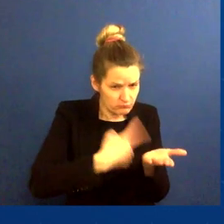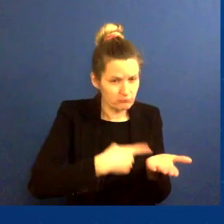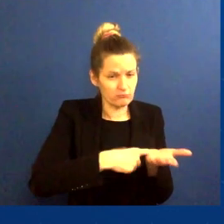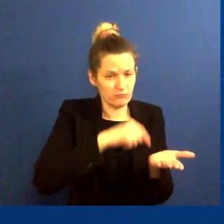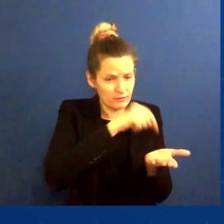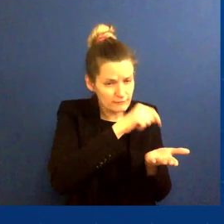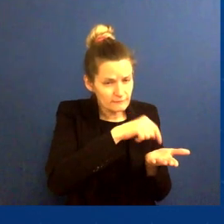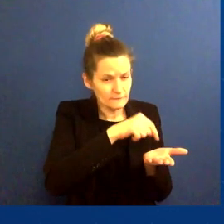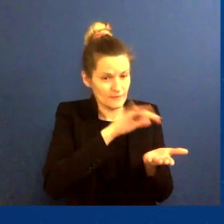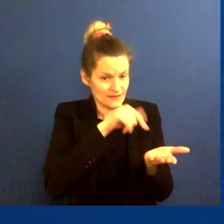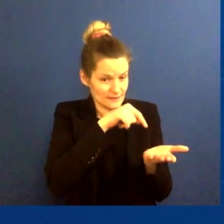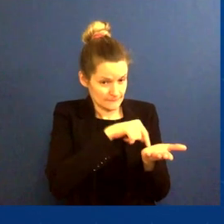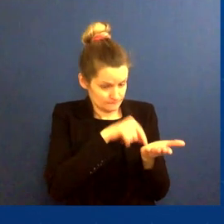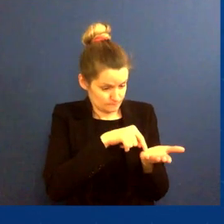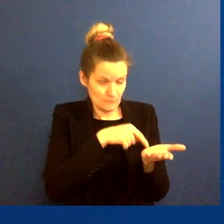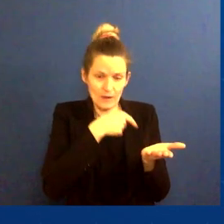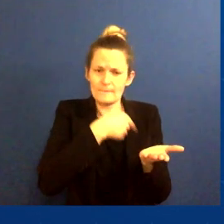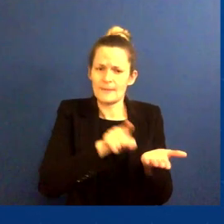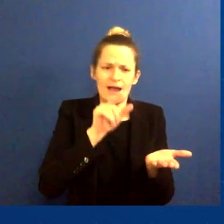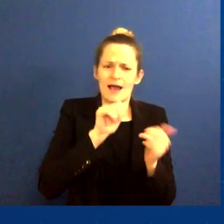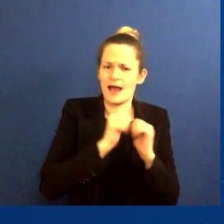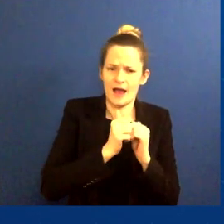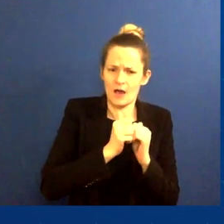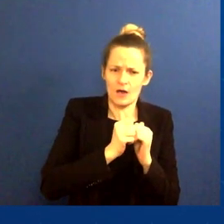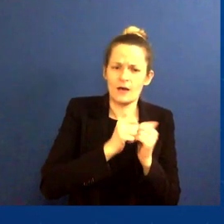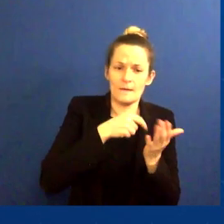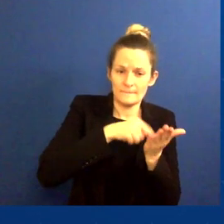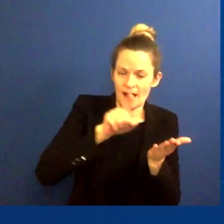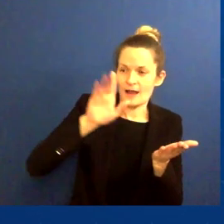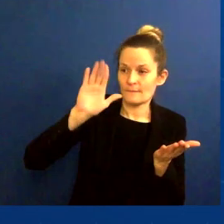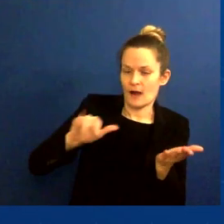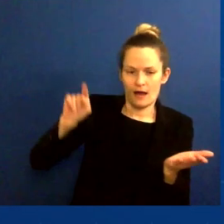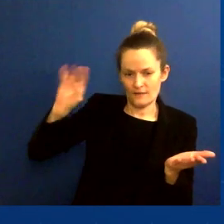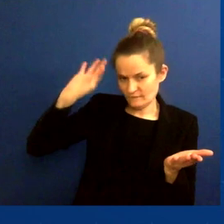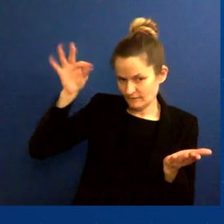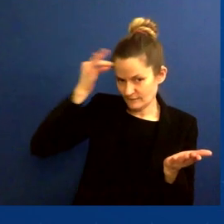and is a federal project, it's going to be union jobs --